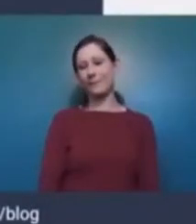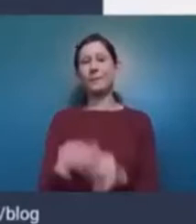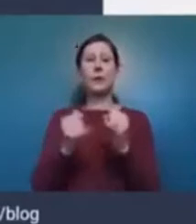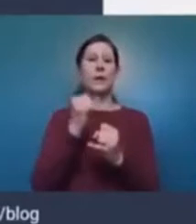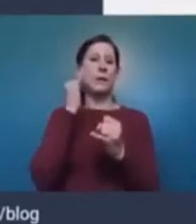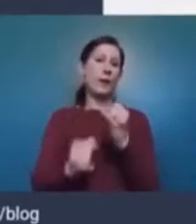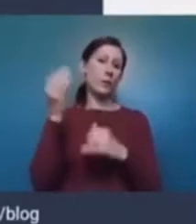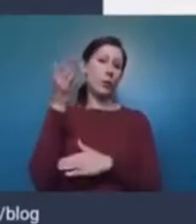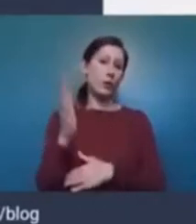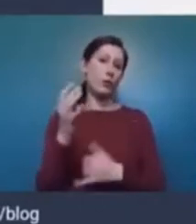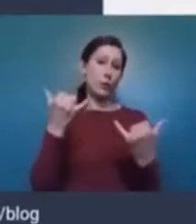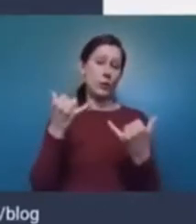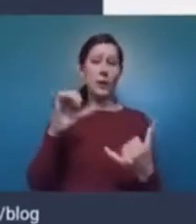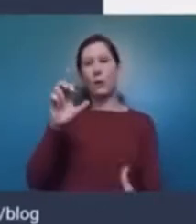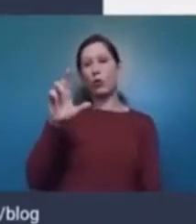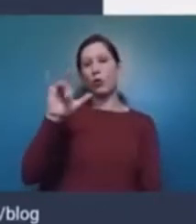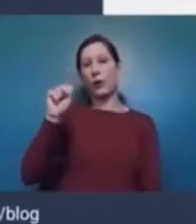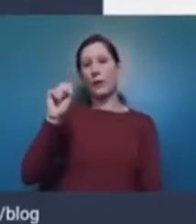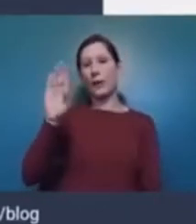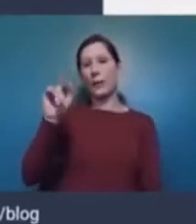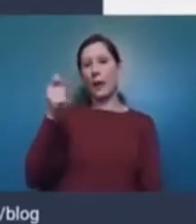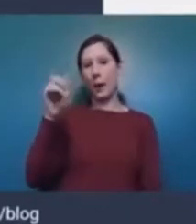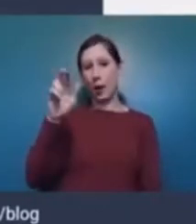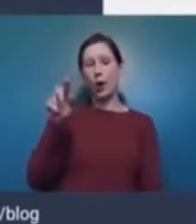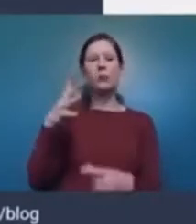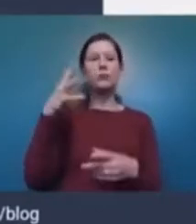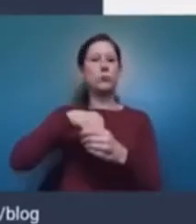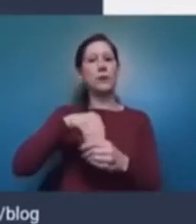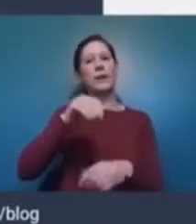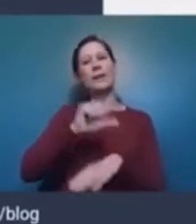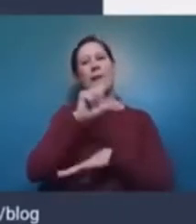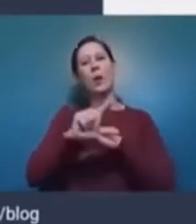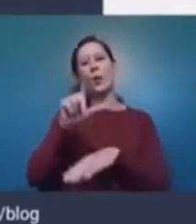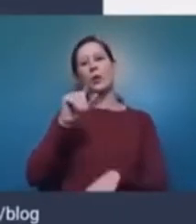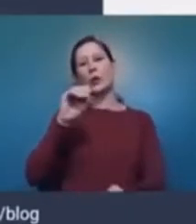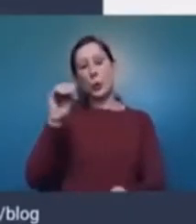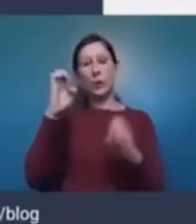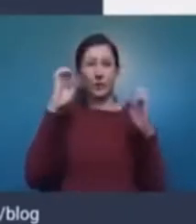Magan: Our last presenter today is Chris Blair. She's part of the St. Louis Zoo's education leadership team as the